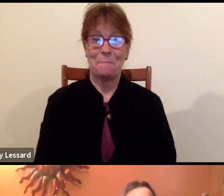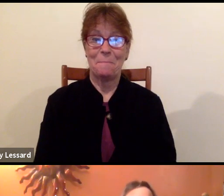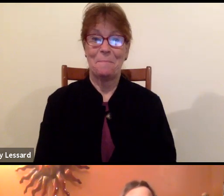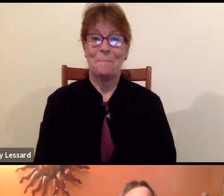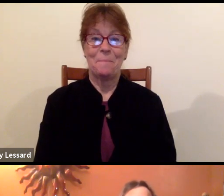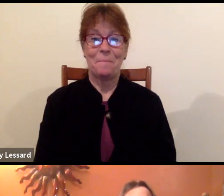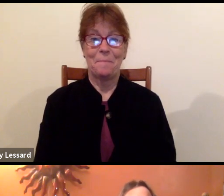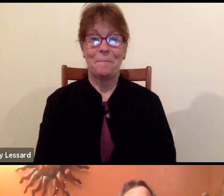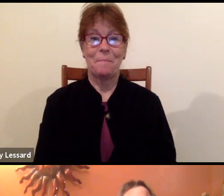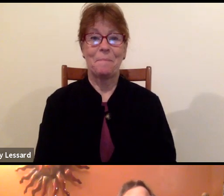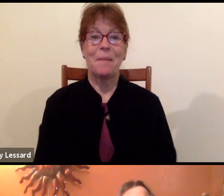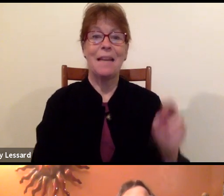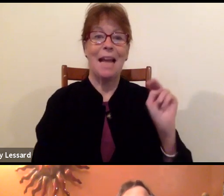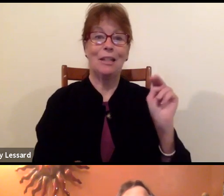you get to Carnegie hall, right?